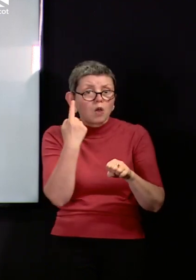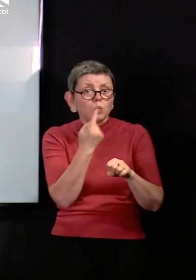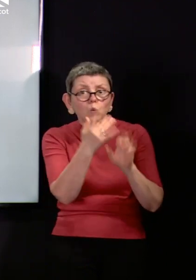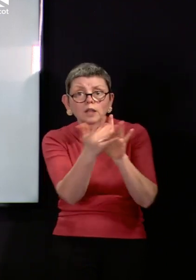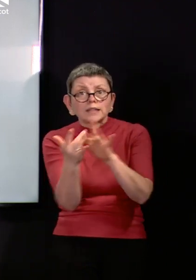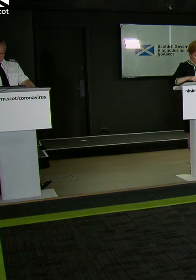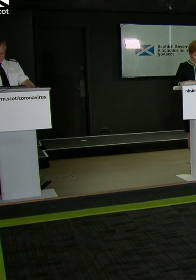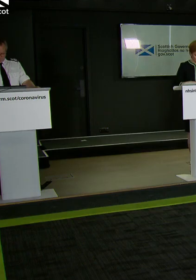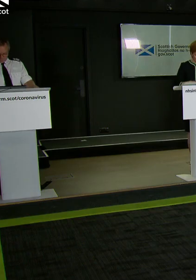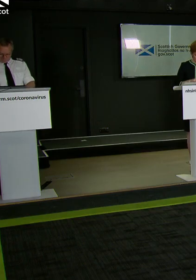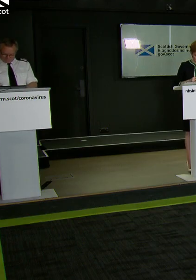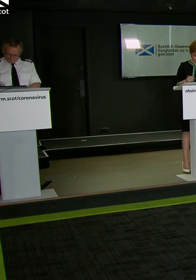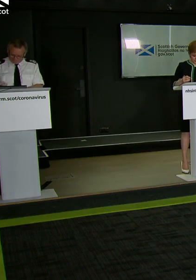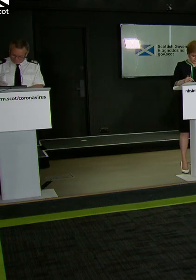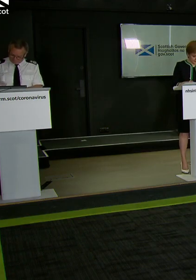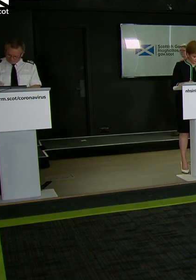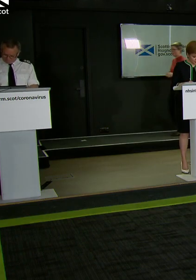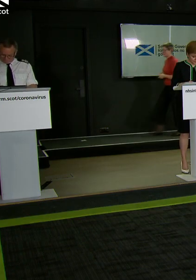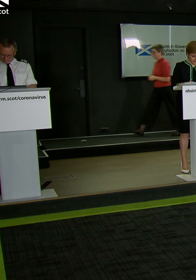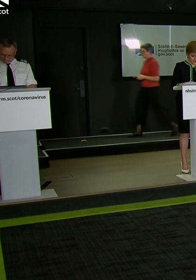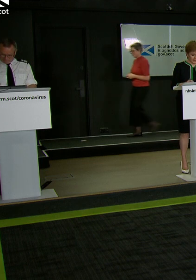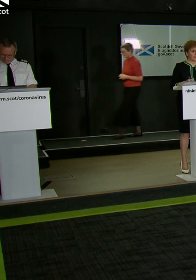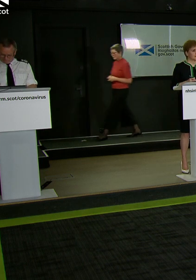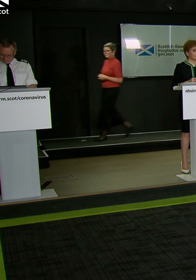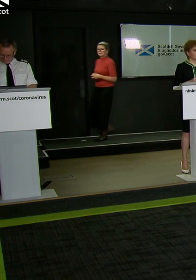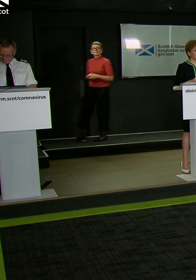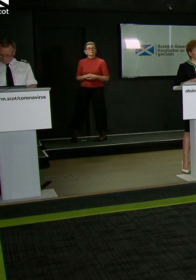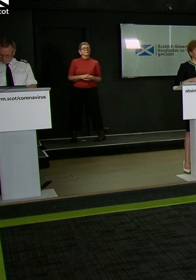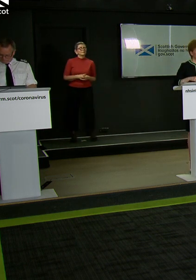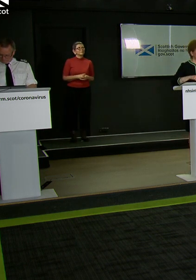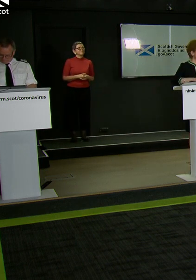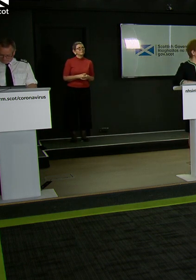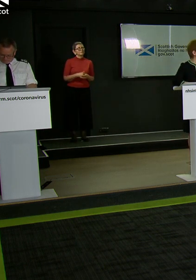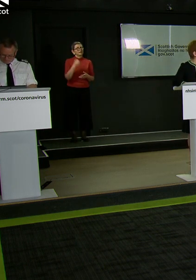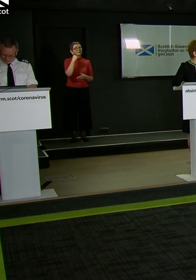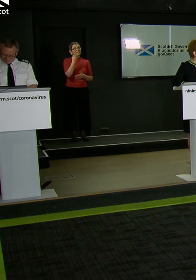Okay thanks, and last question is from Vivienne Aitken of the Daily Record.